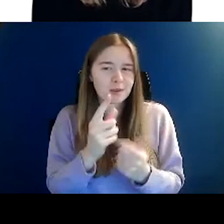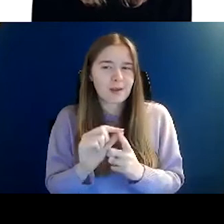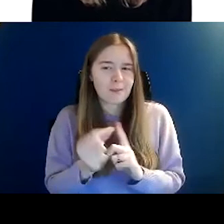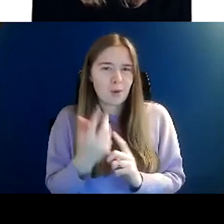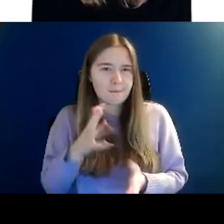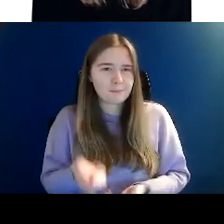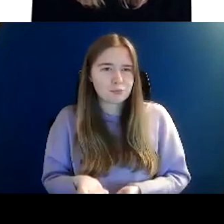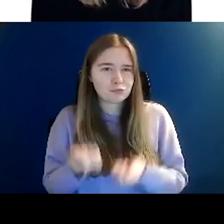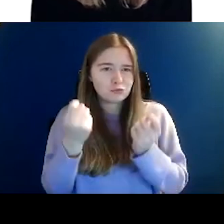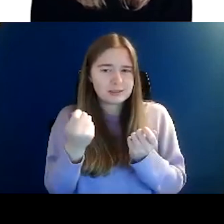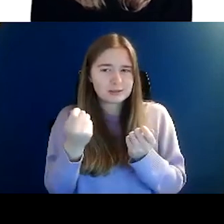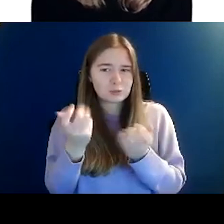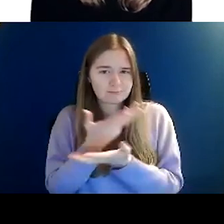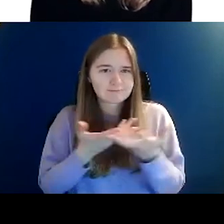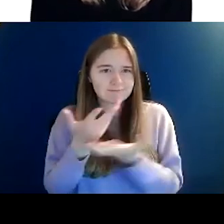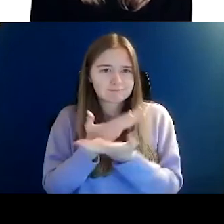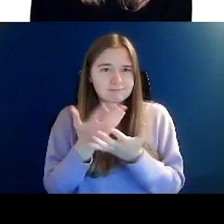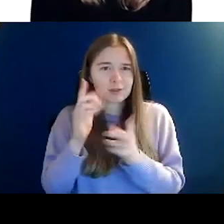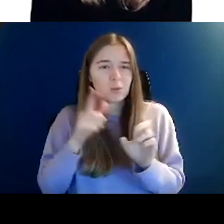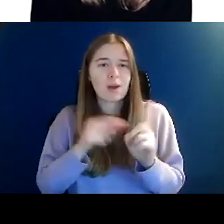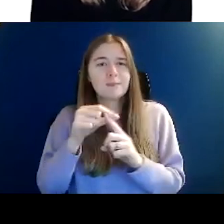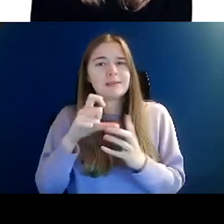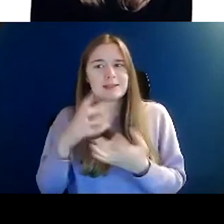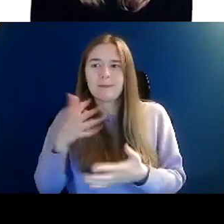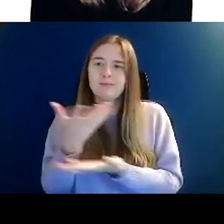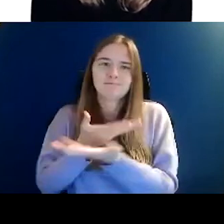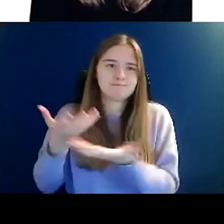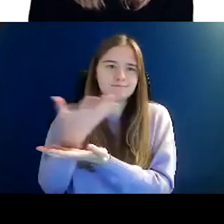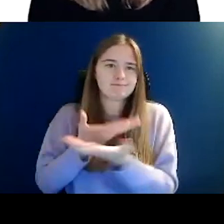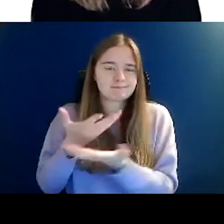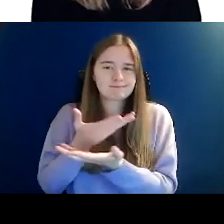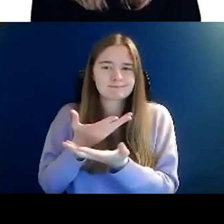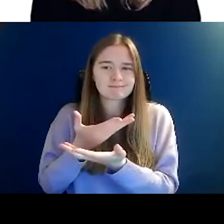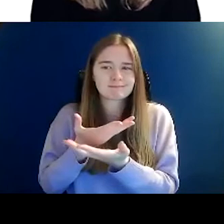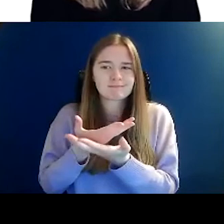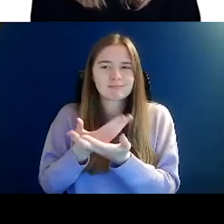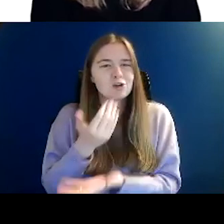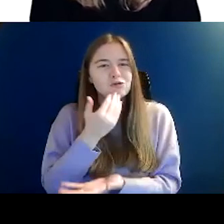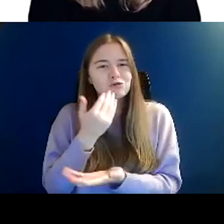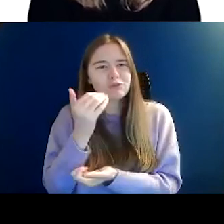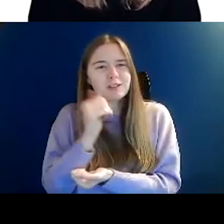when we were chatting about this at YPC is the sort of greenwashing that has kind of come off